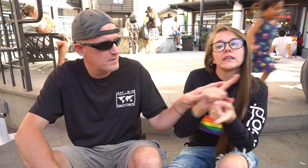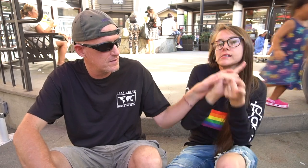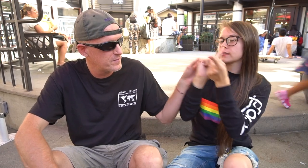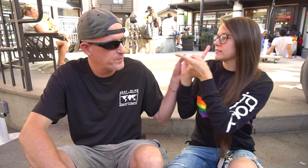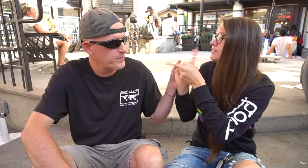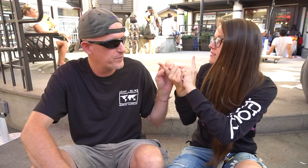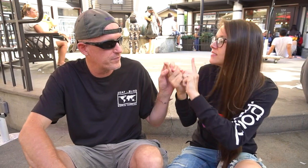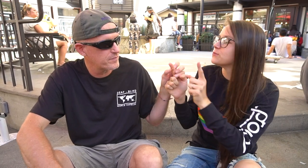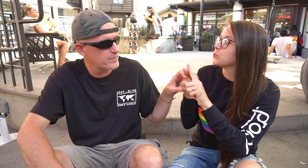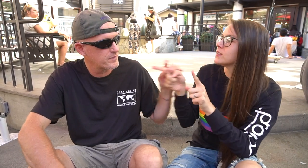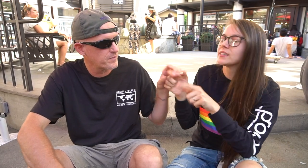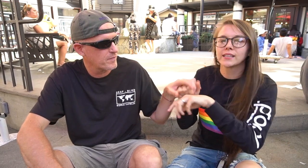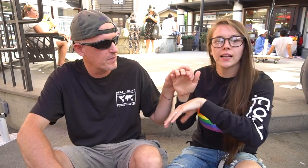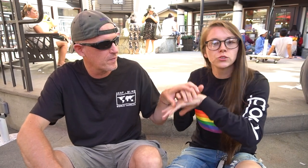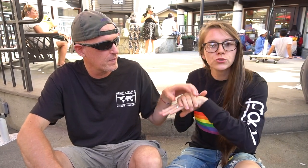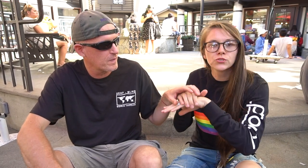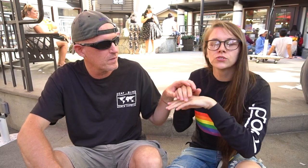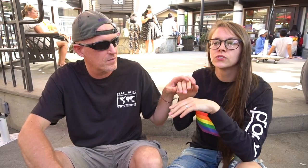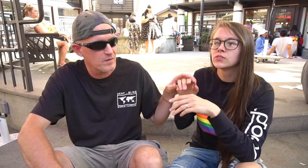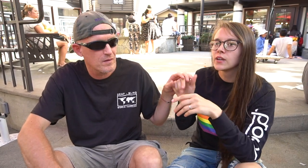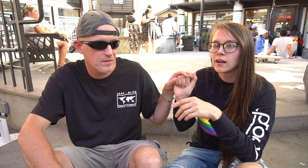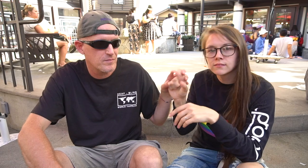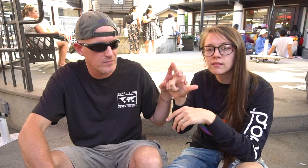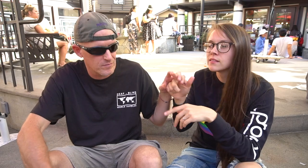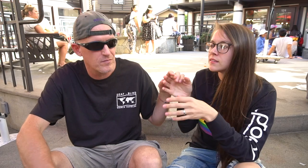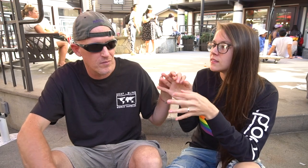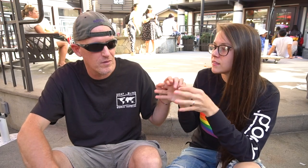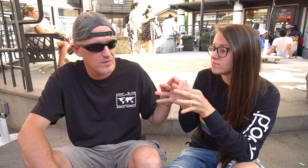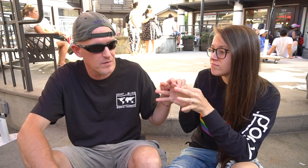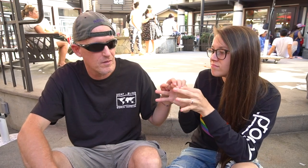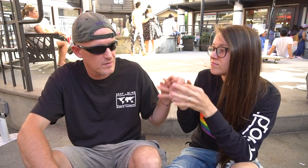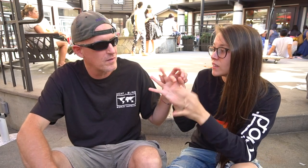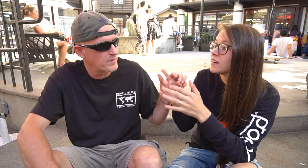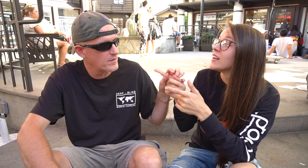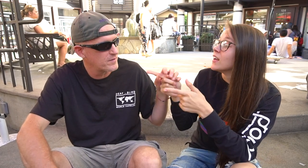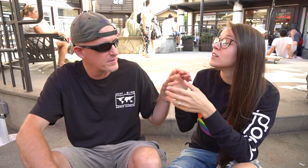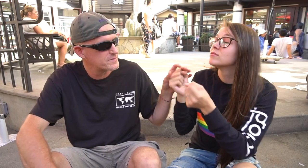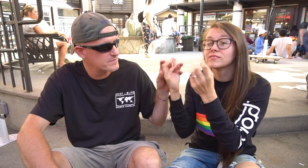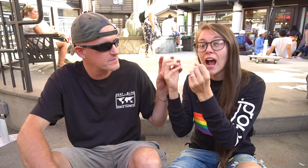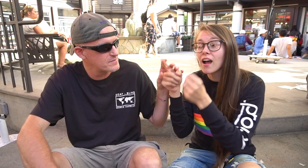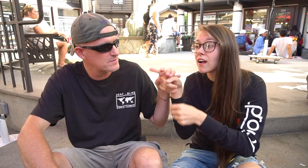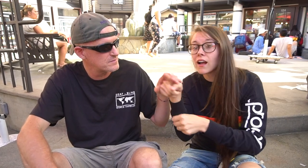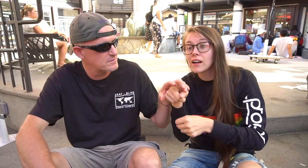I have to translate it to him in English. ASL (American Sign Language). I interpret it to him And then Kevin answered through signing to that person